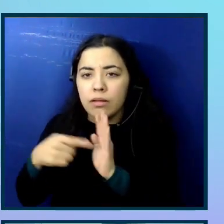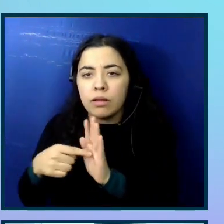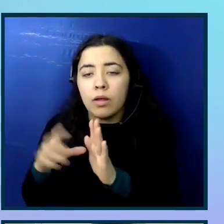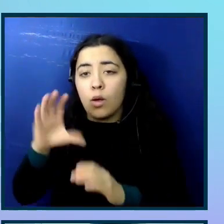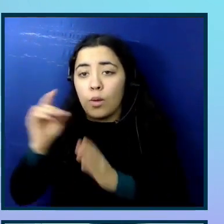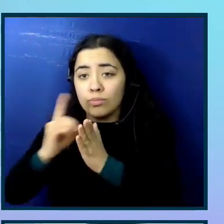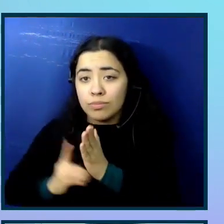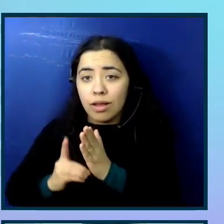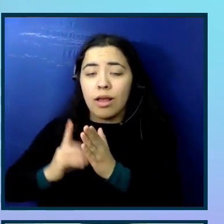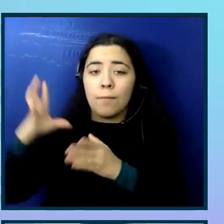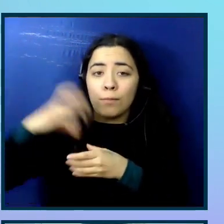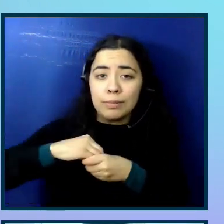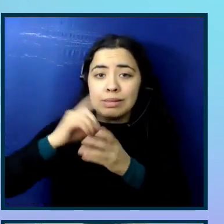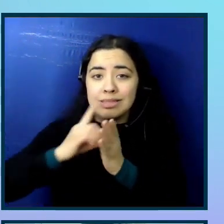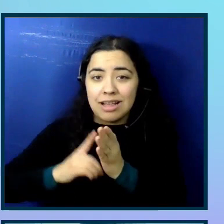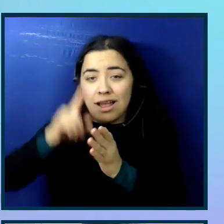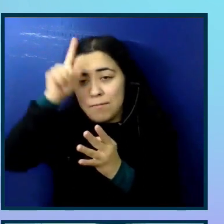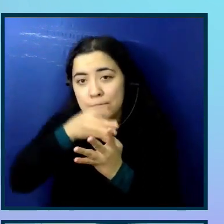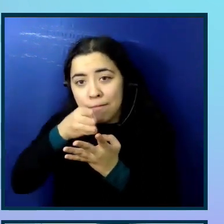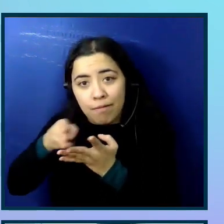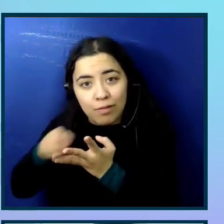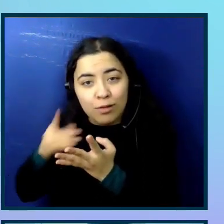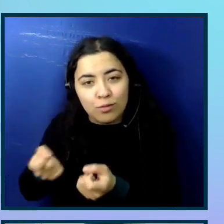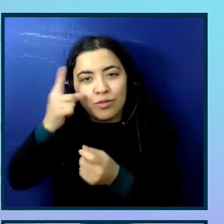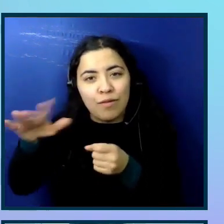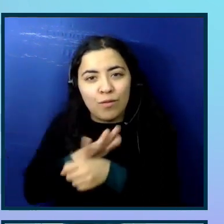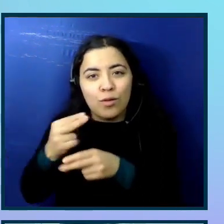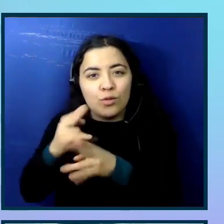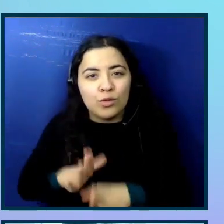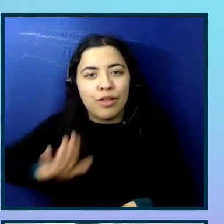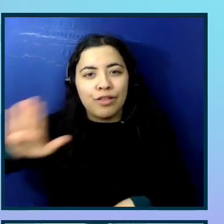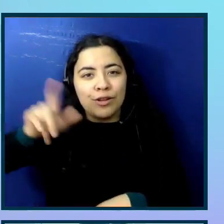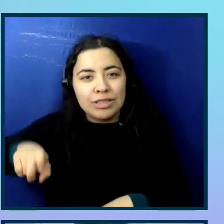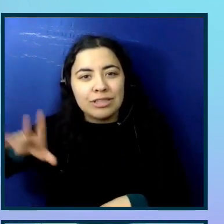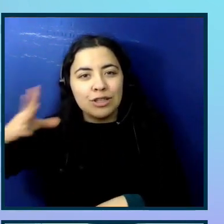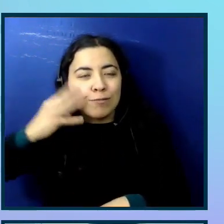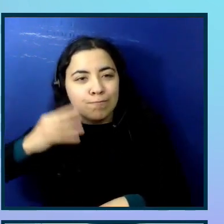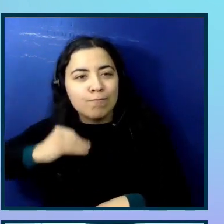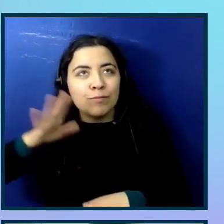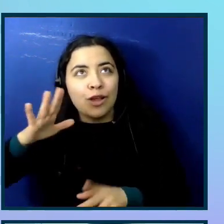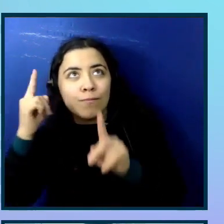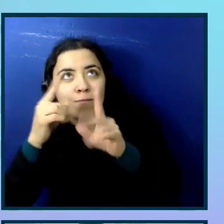or participatory design methods to really understand our users, what they're needs are and what ideal end states might be.